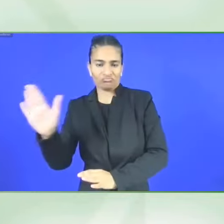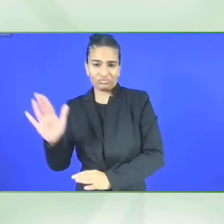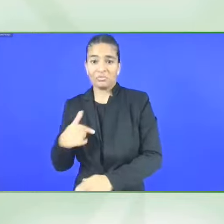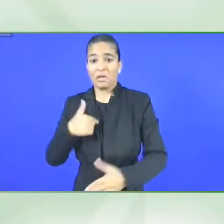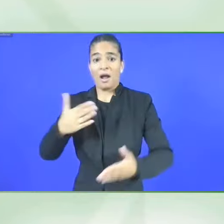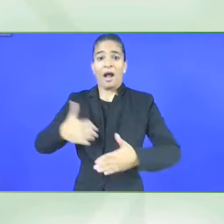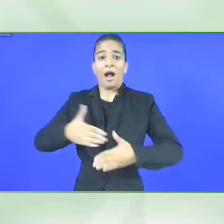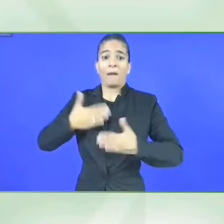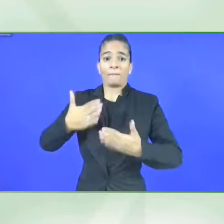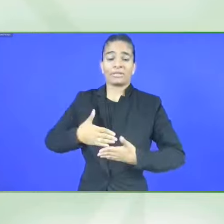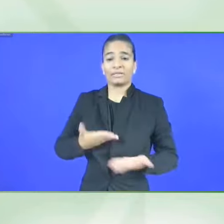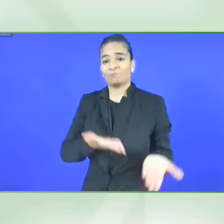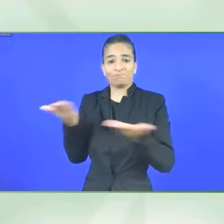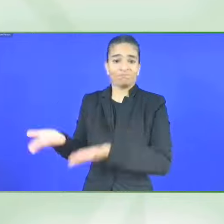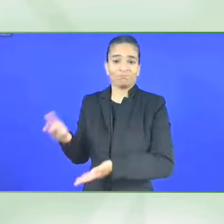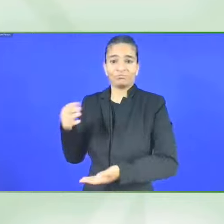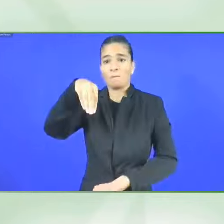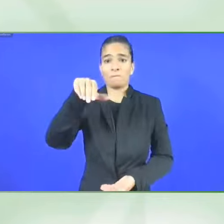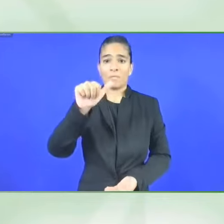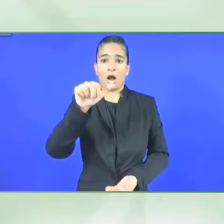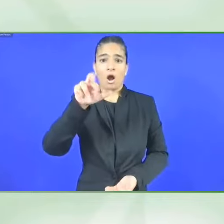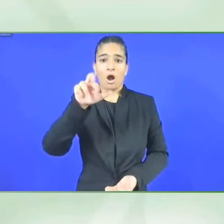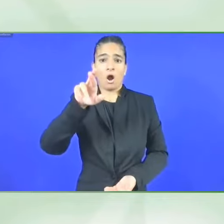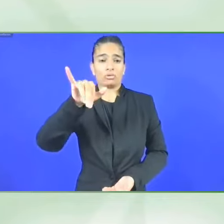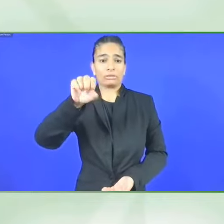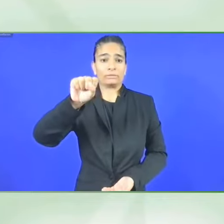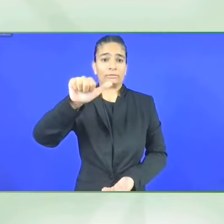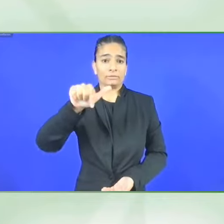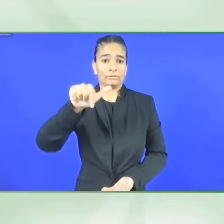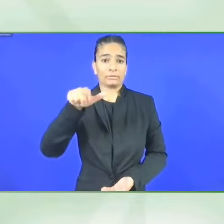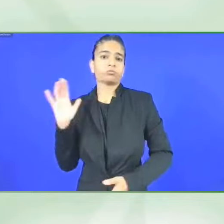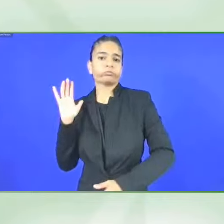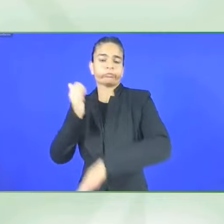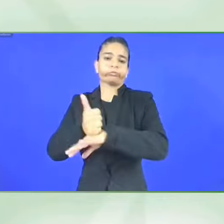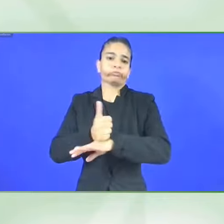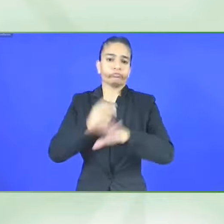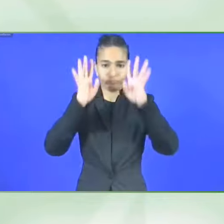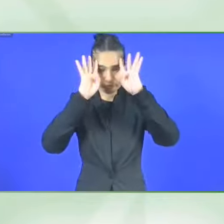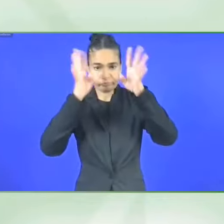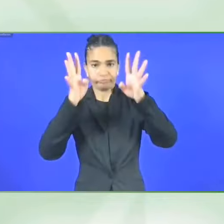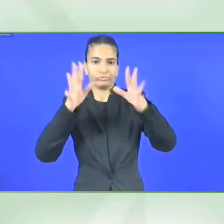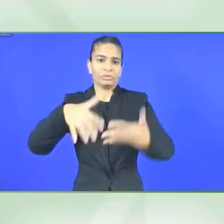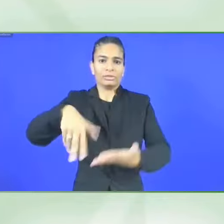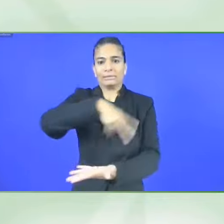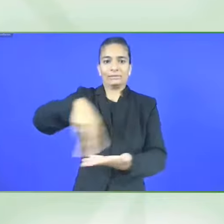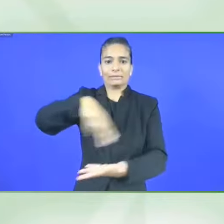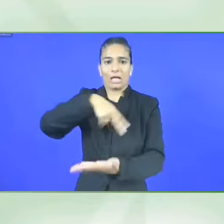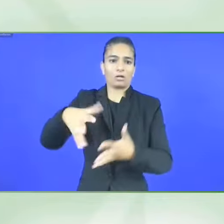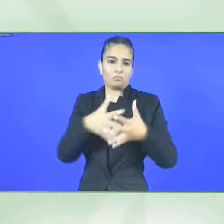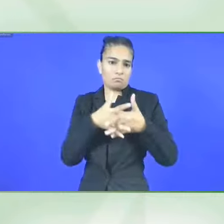cultural and linguistic identities of persons with disabilities.